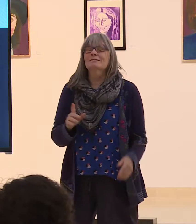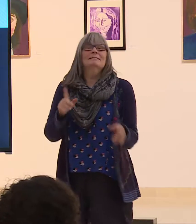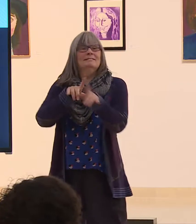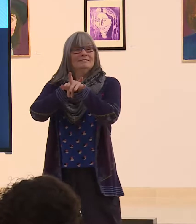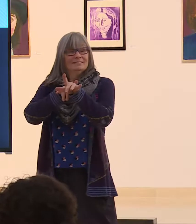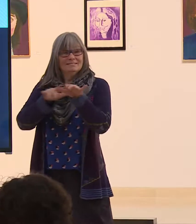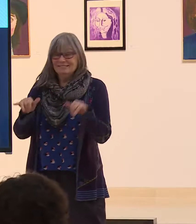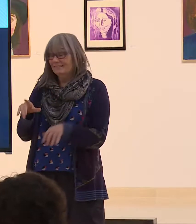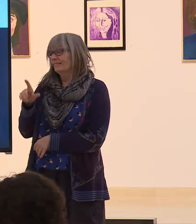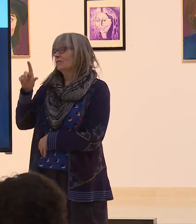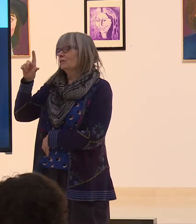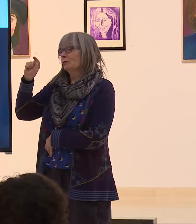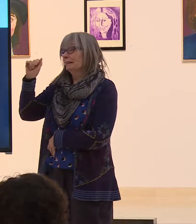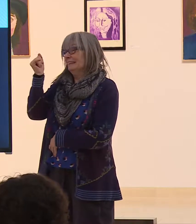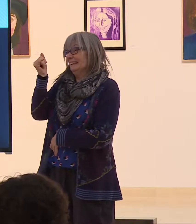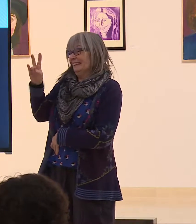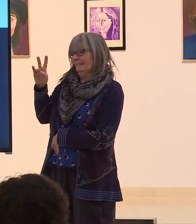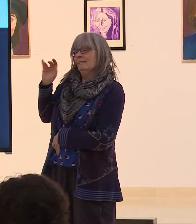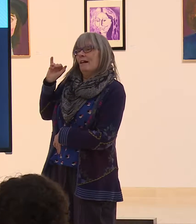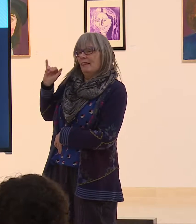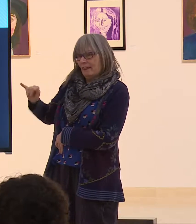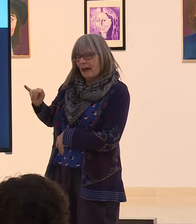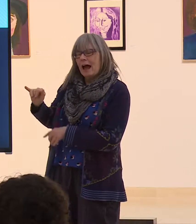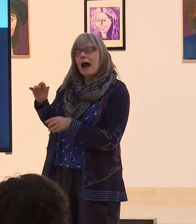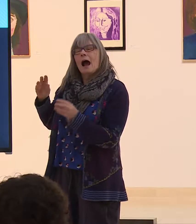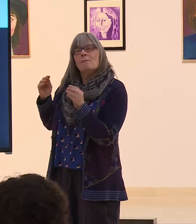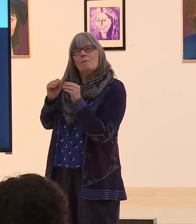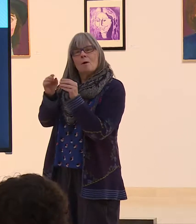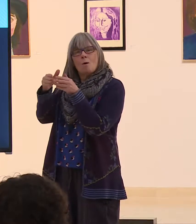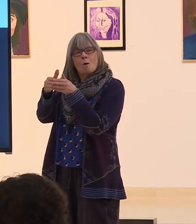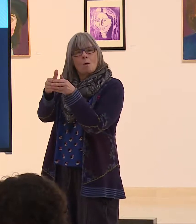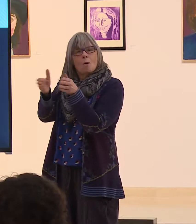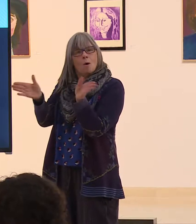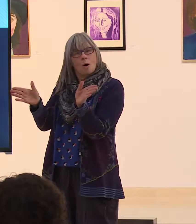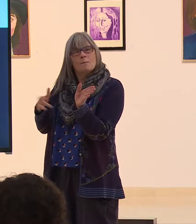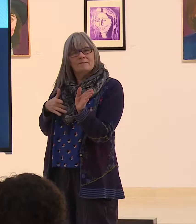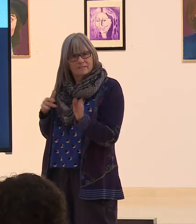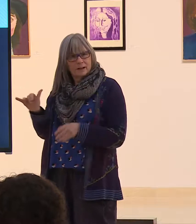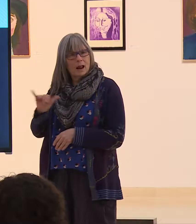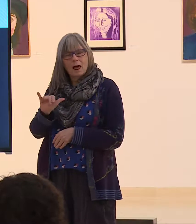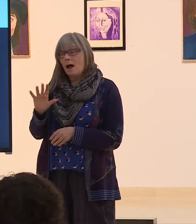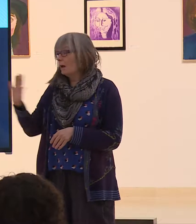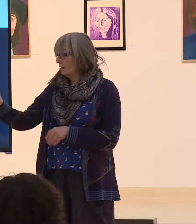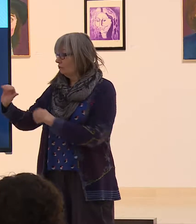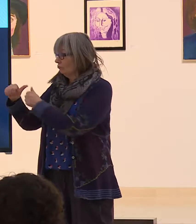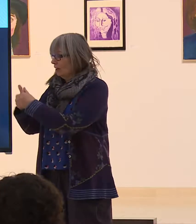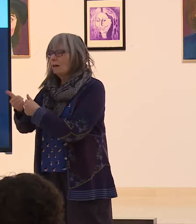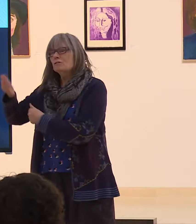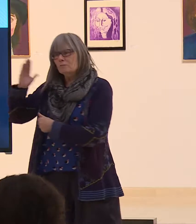It was a wonderful experience. Also, in 2017, I felt like it was more open.